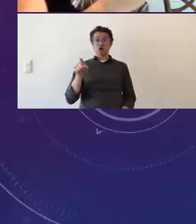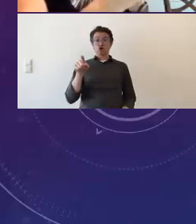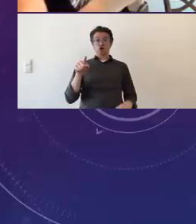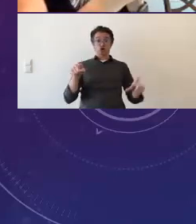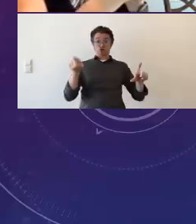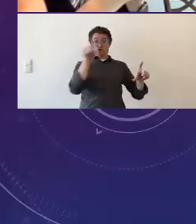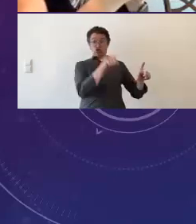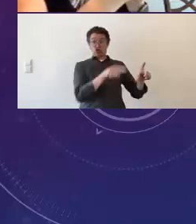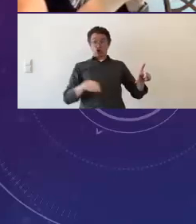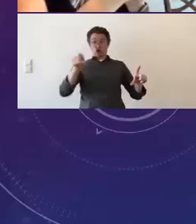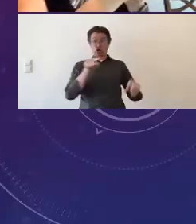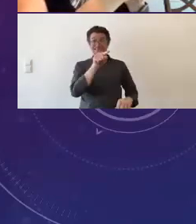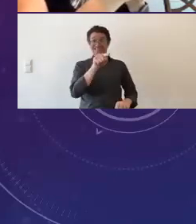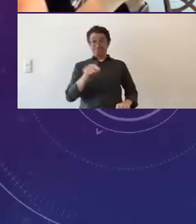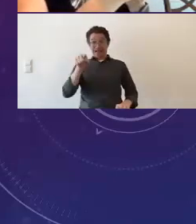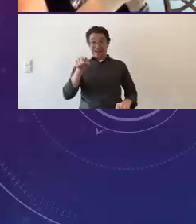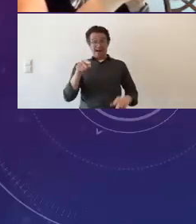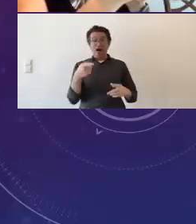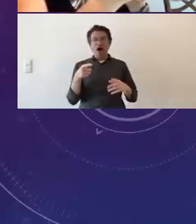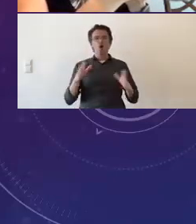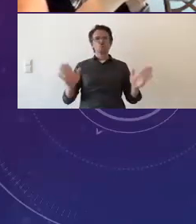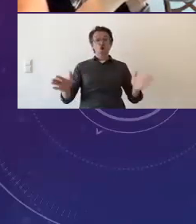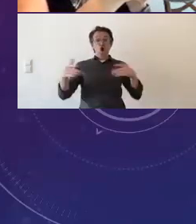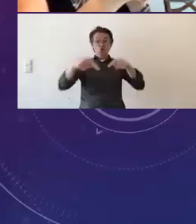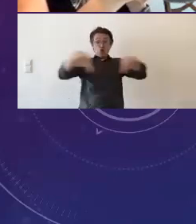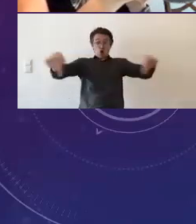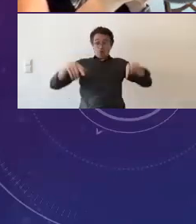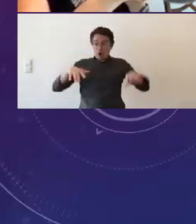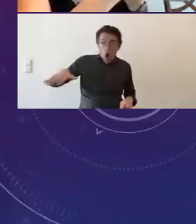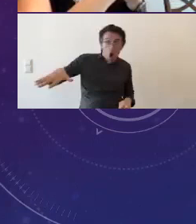tapping the back it means people are laughing